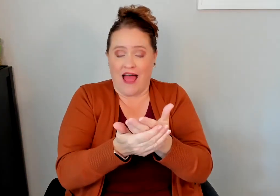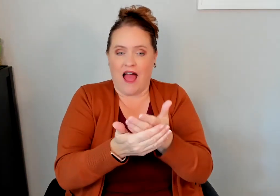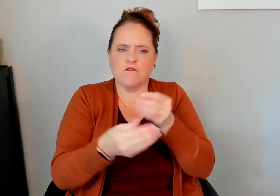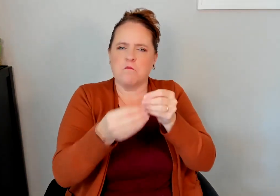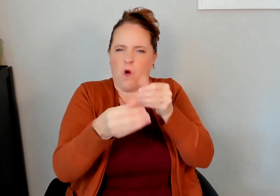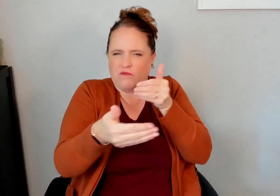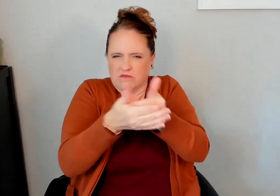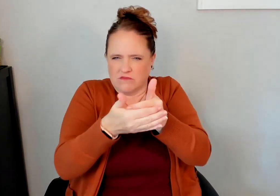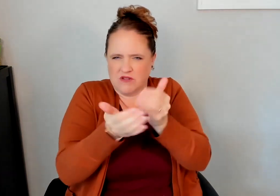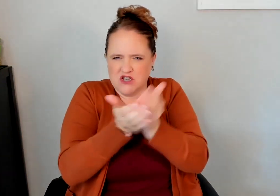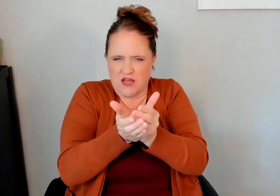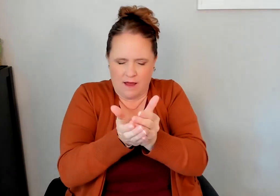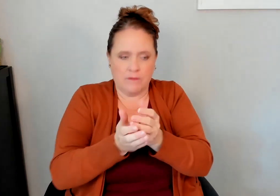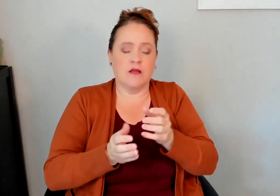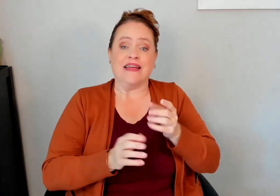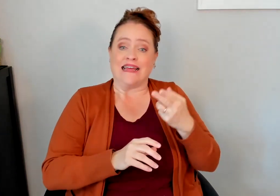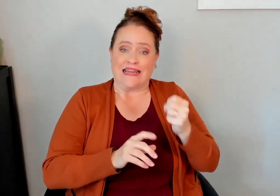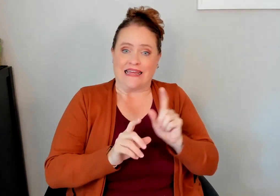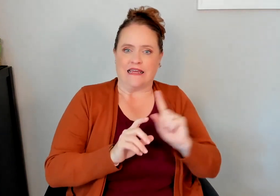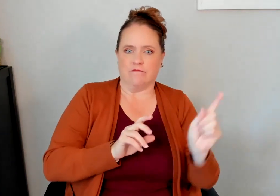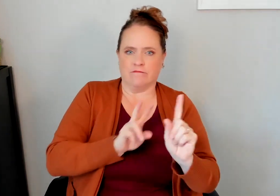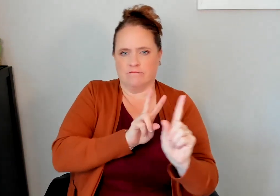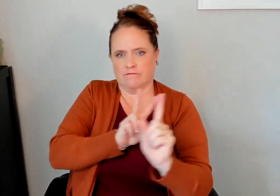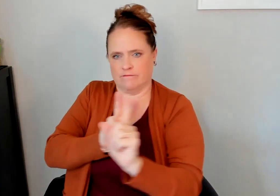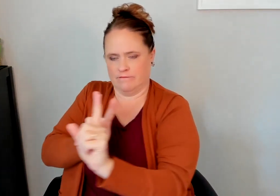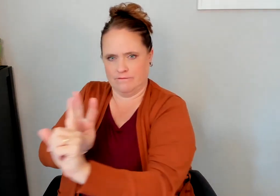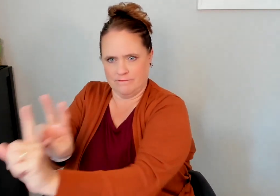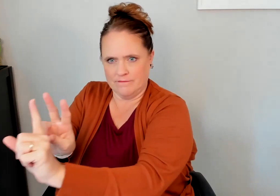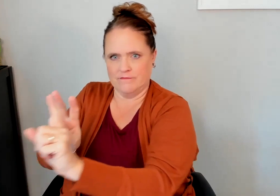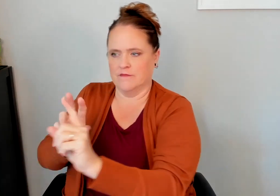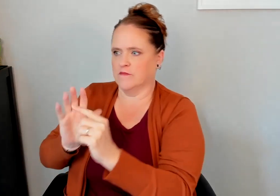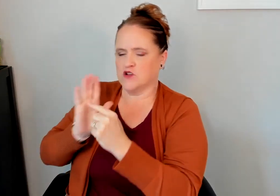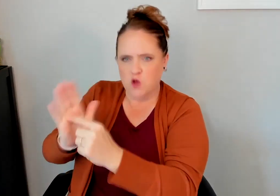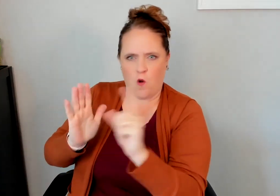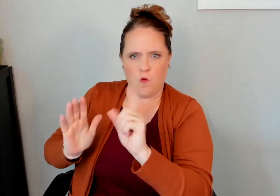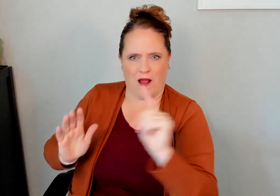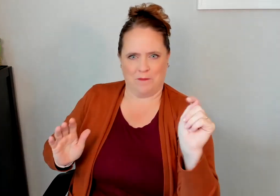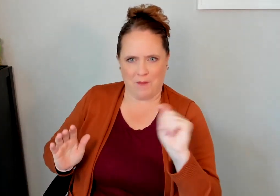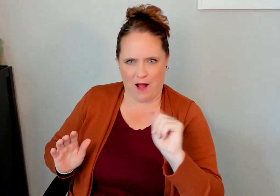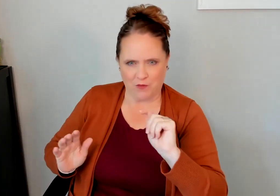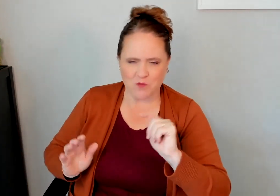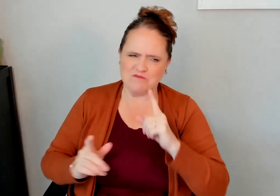and once he dropped us off closer to the ship this time um he got out and walked them to the restroom